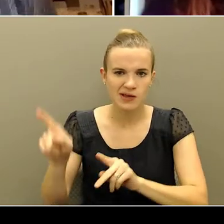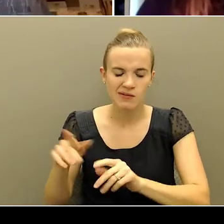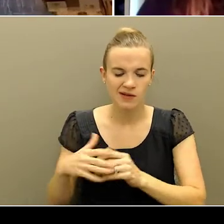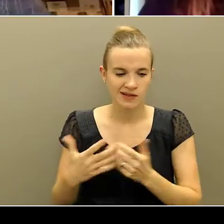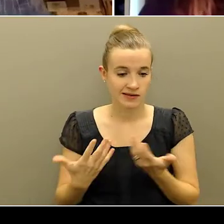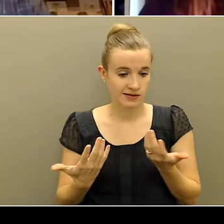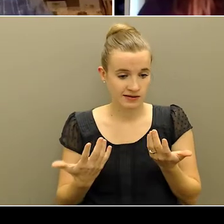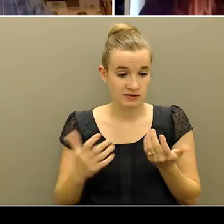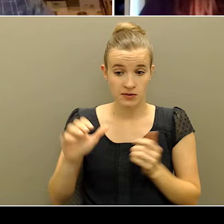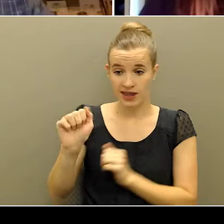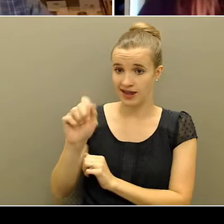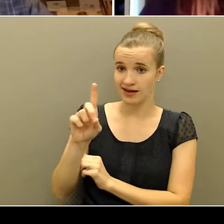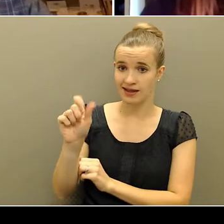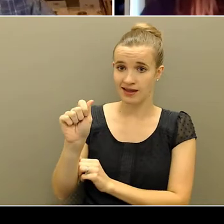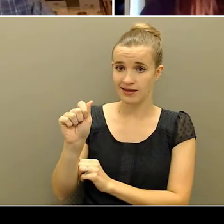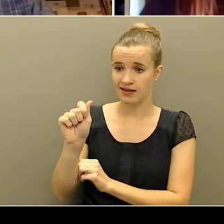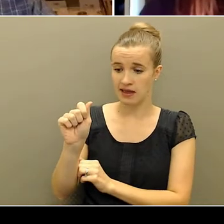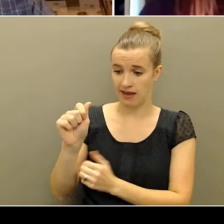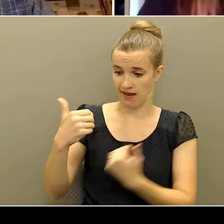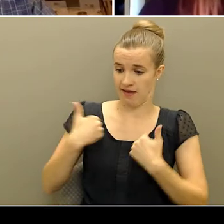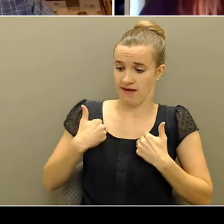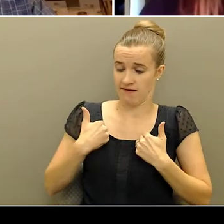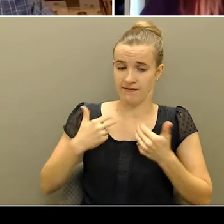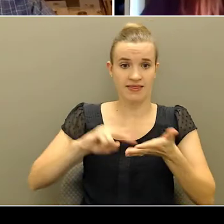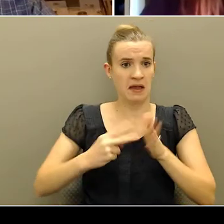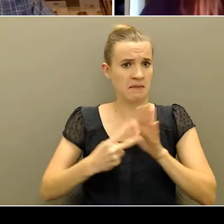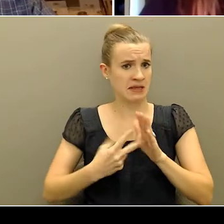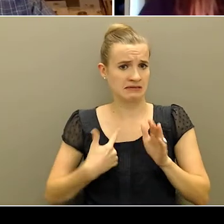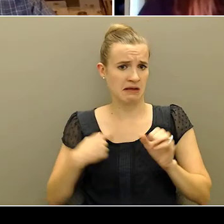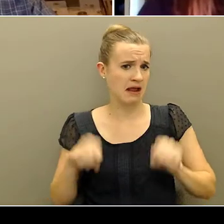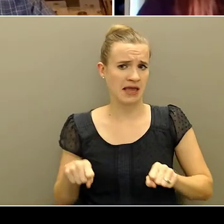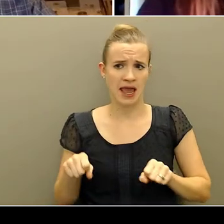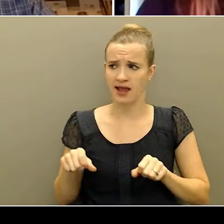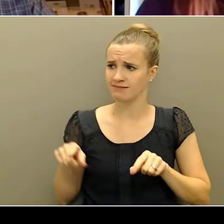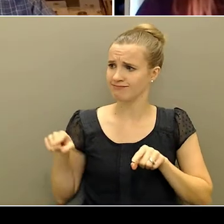reasonable expectations, just like everybody else, I can go to work I can,